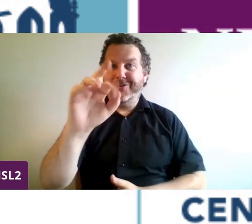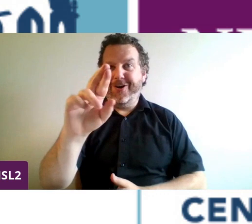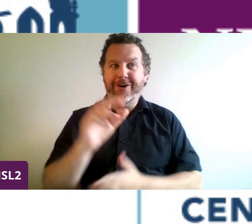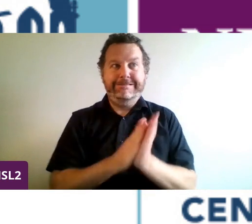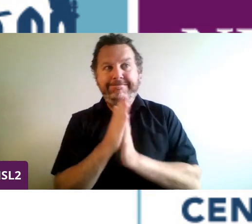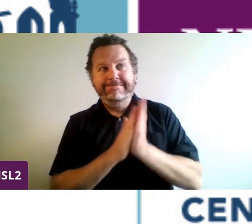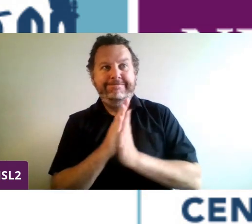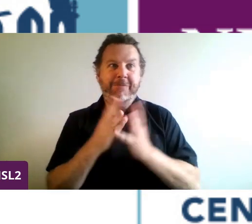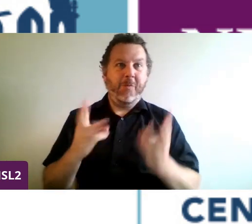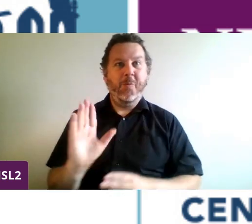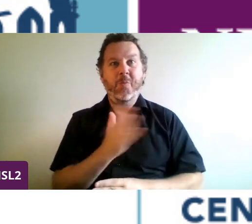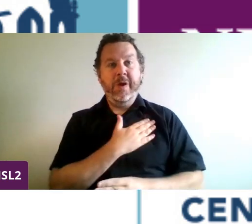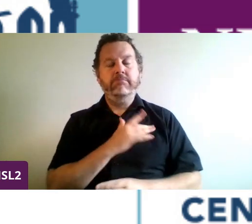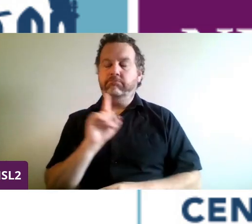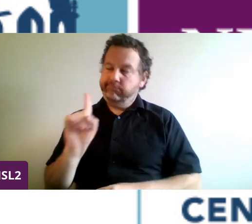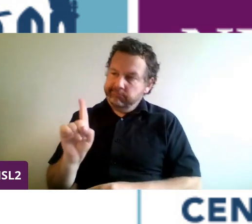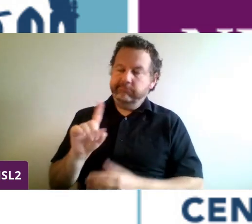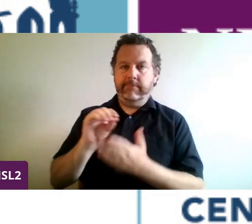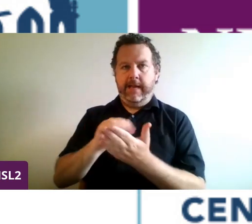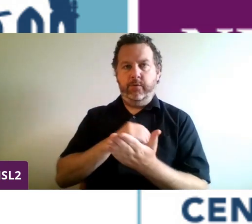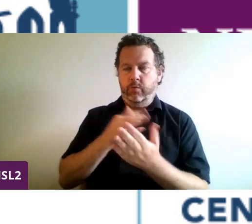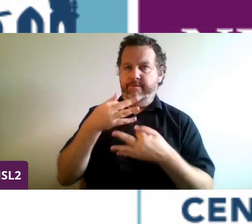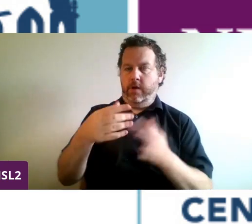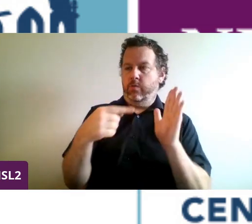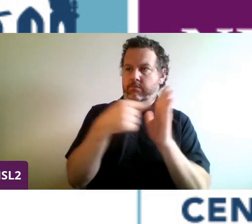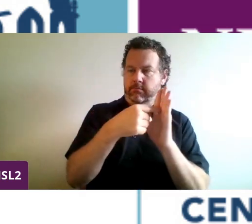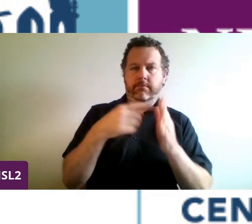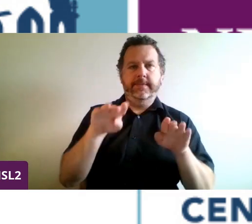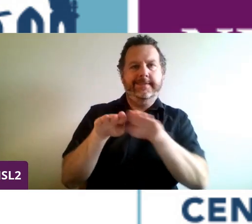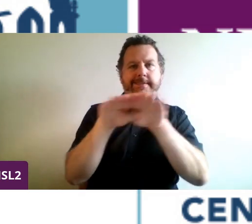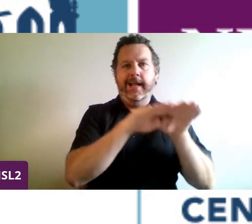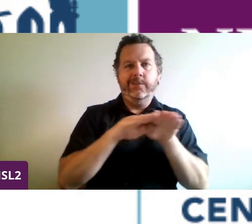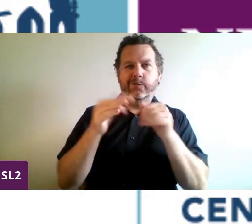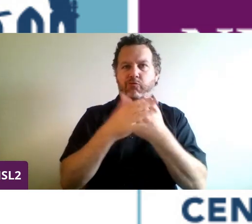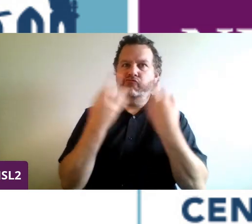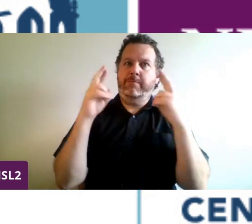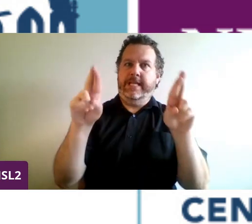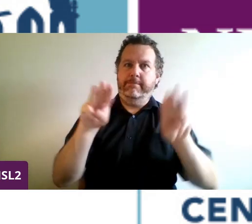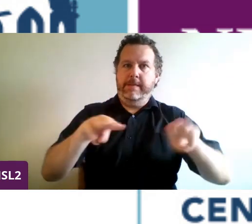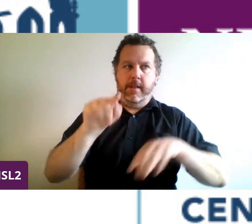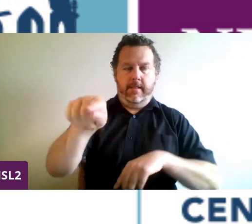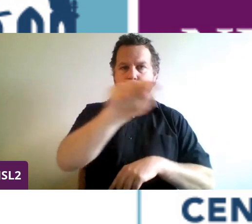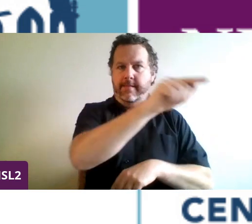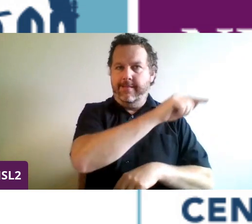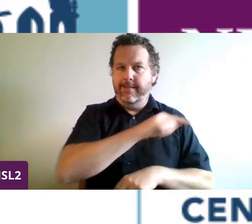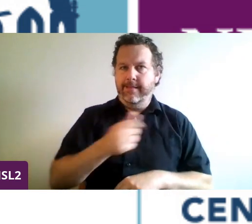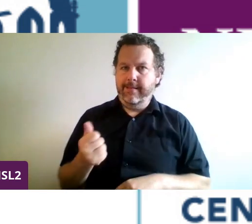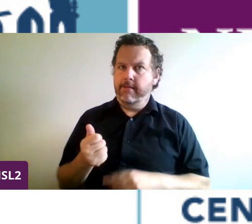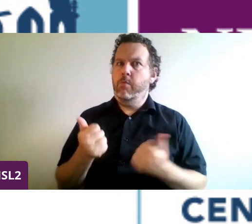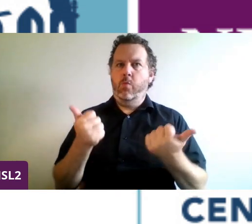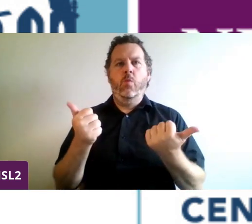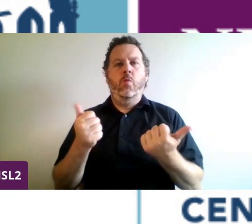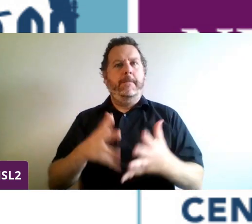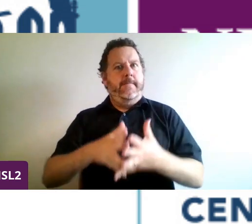huge, huge move. I would really like to see this